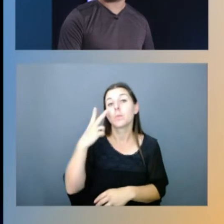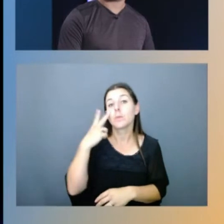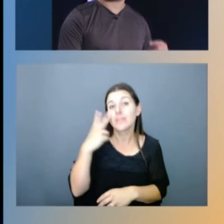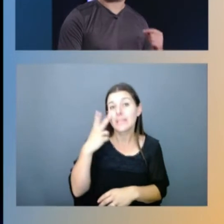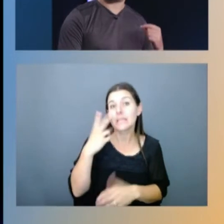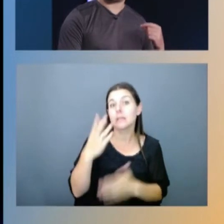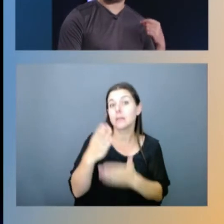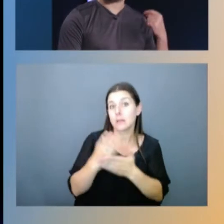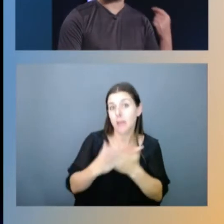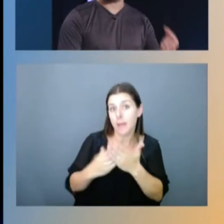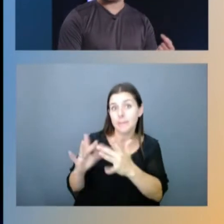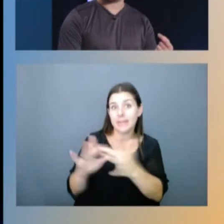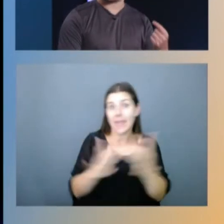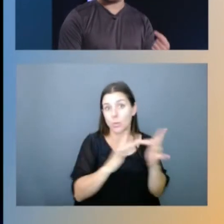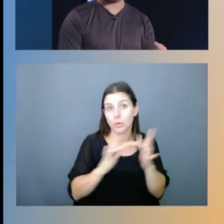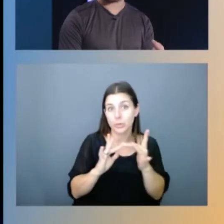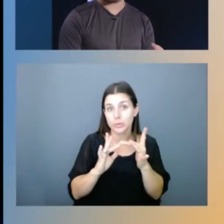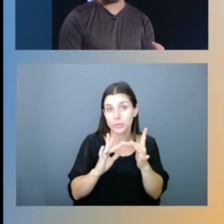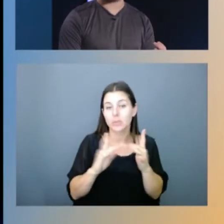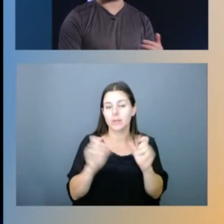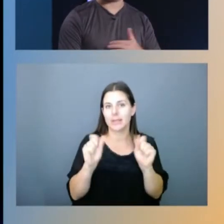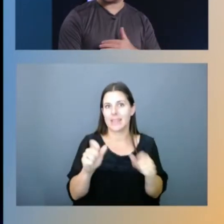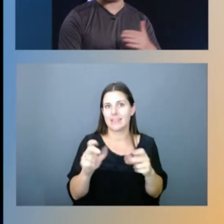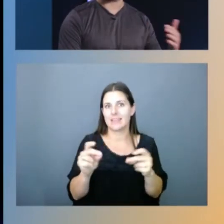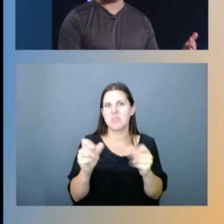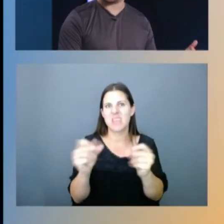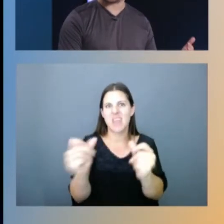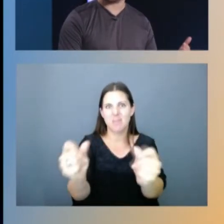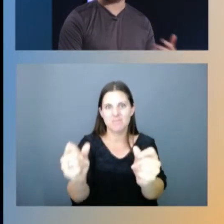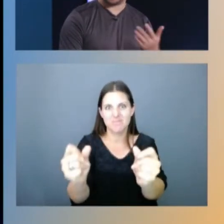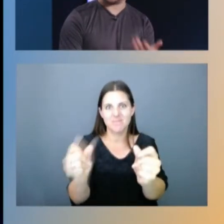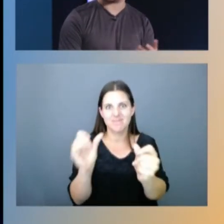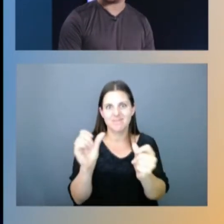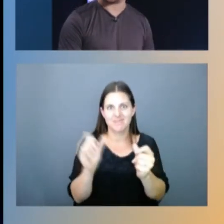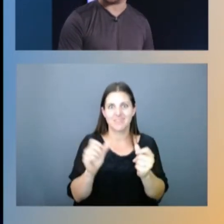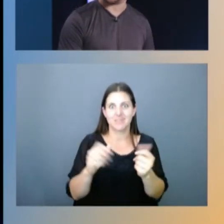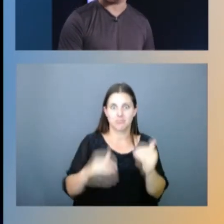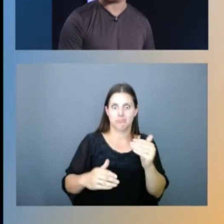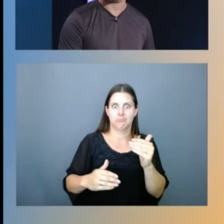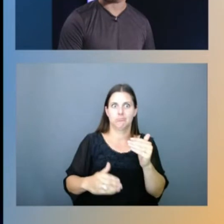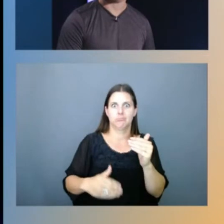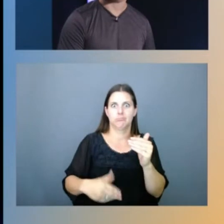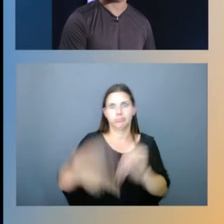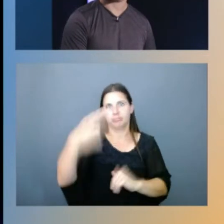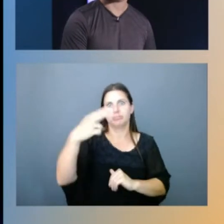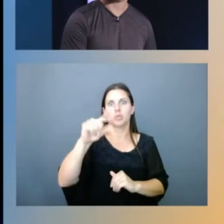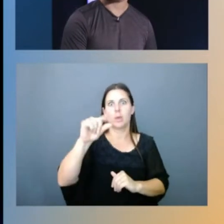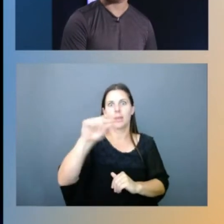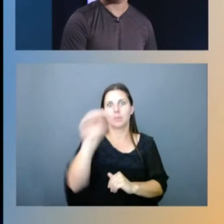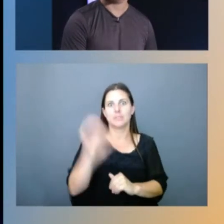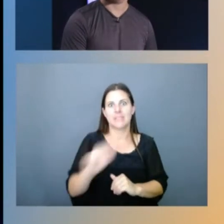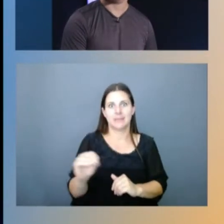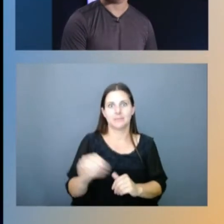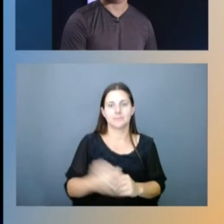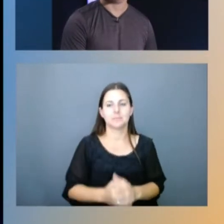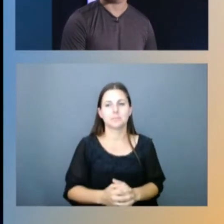we can speed up end to end training by up to 20% using this technique. Now I think this is a great example